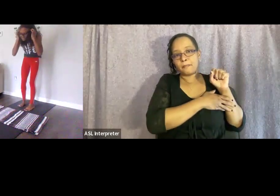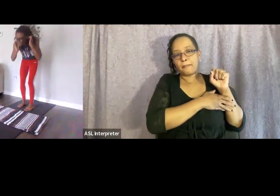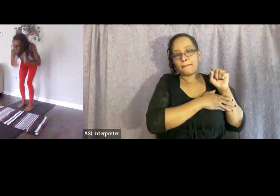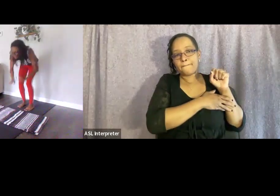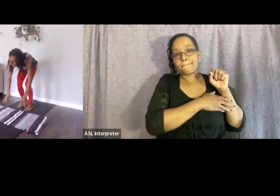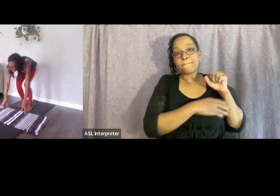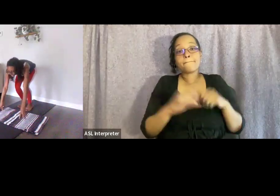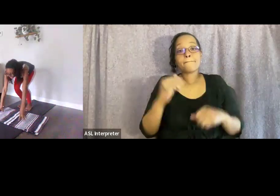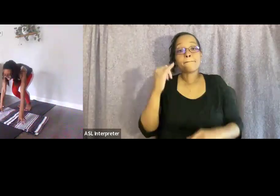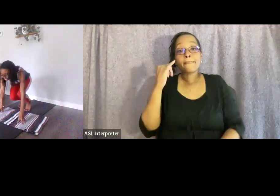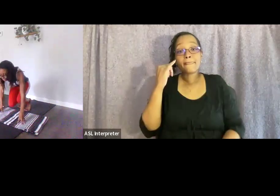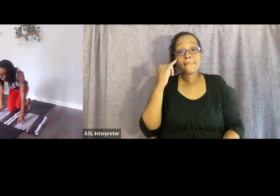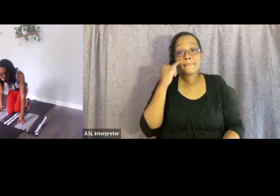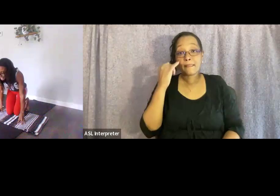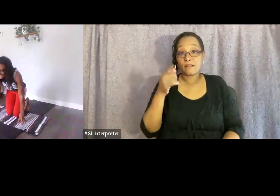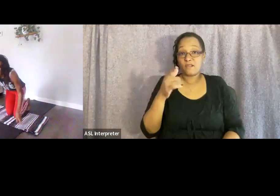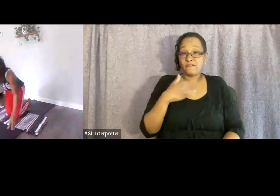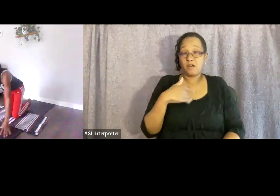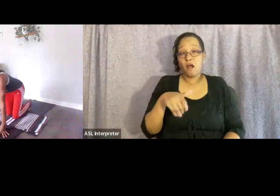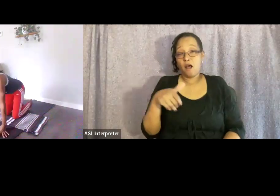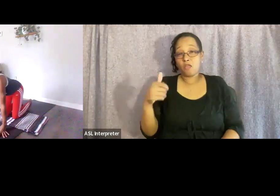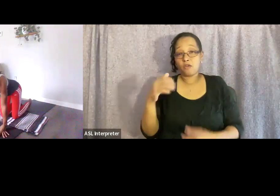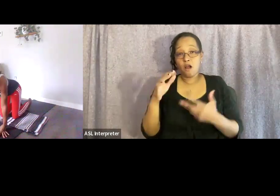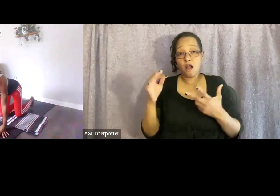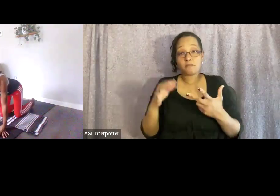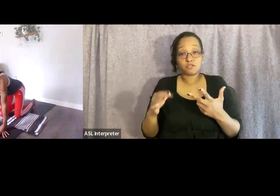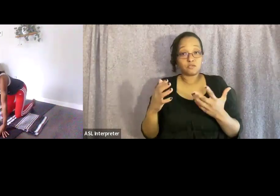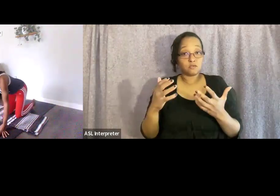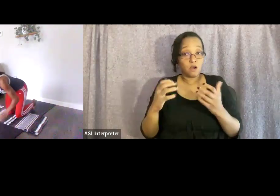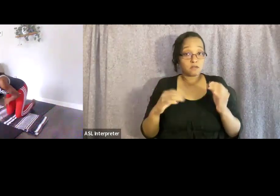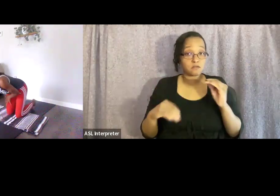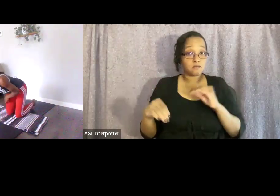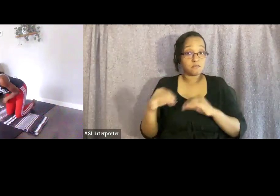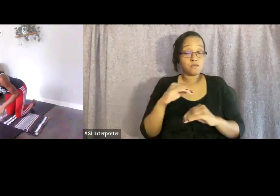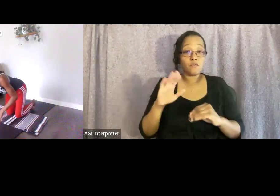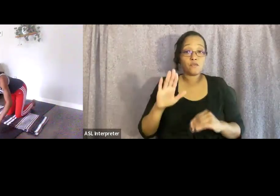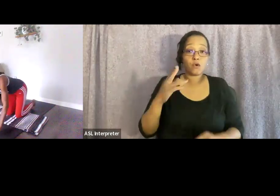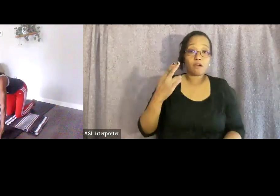If you're feeling another way that you want to move the hip, or the leg,